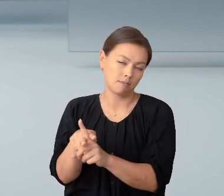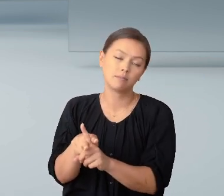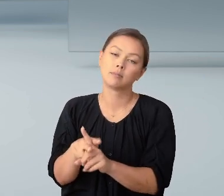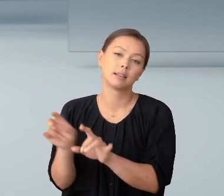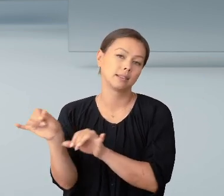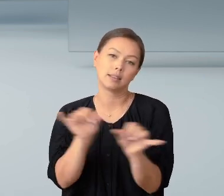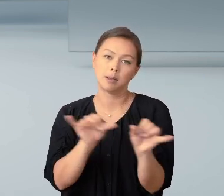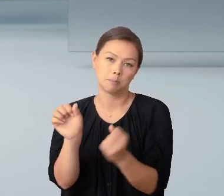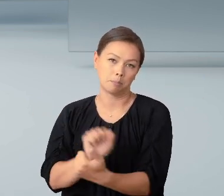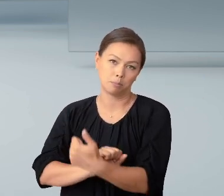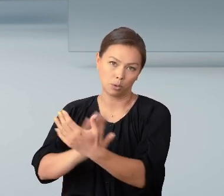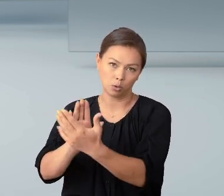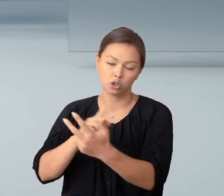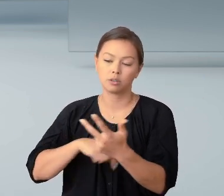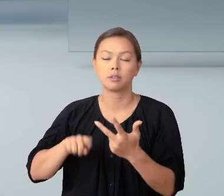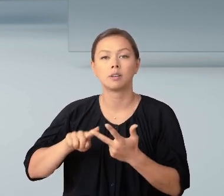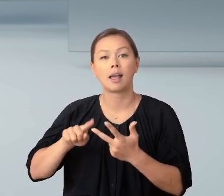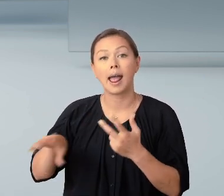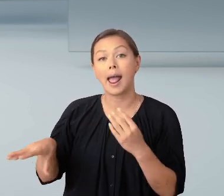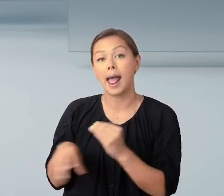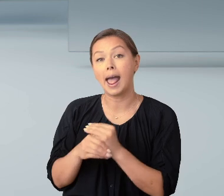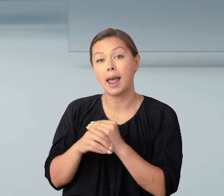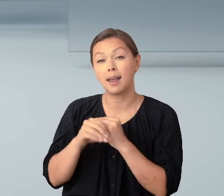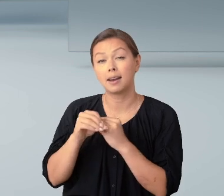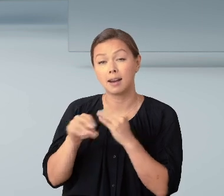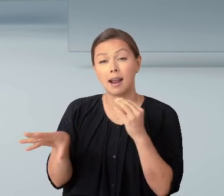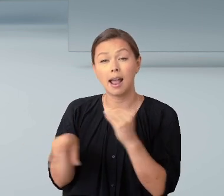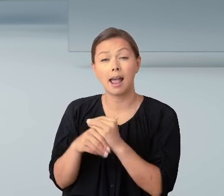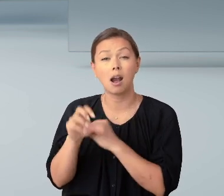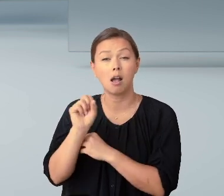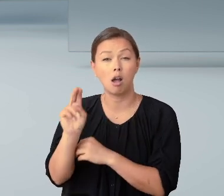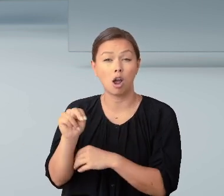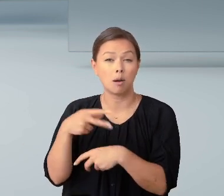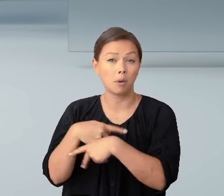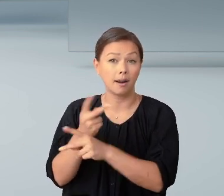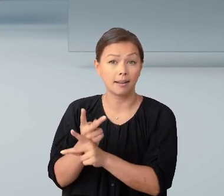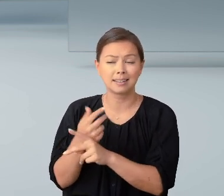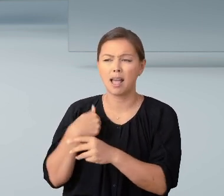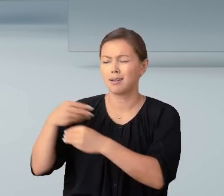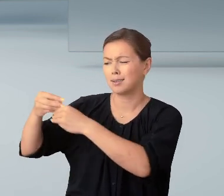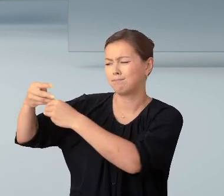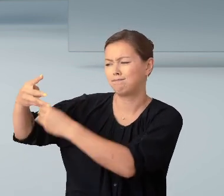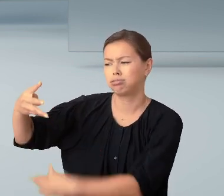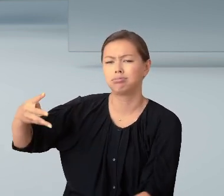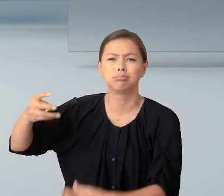add-on products. Again, there are thousands of add-on products for Business Central if you need it. Again, we're gonna go through